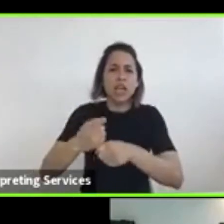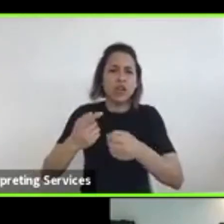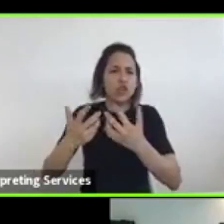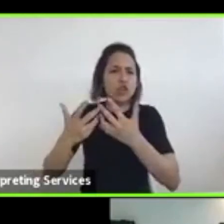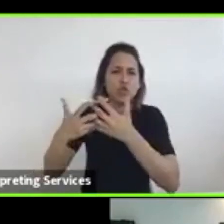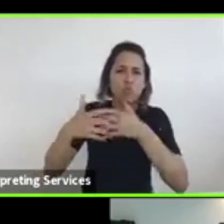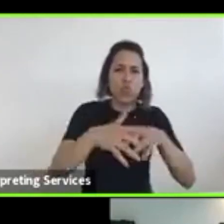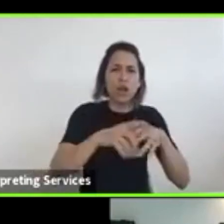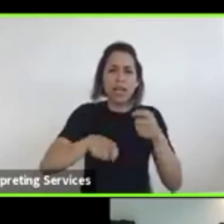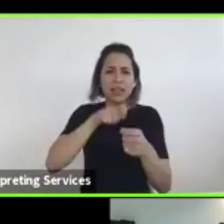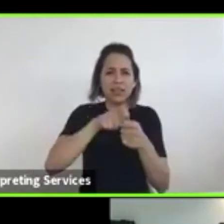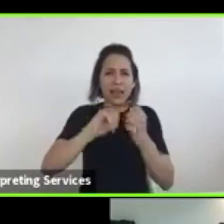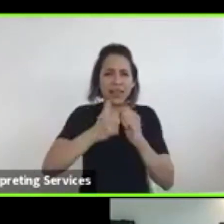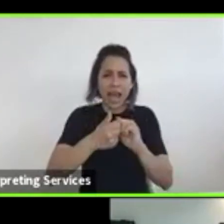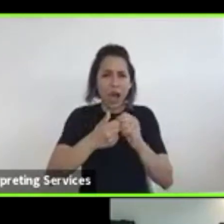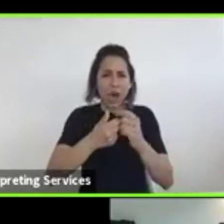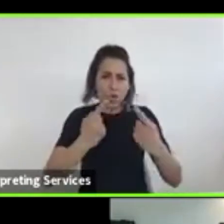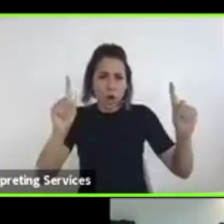RIGHT? IT'S NOT, LIKE, A BROKEN, MACHINE.